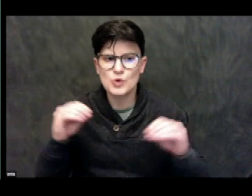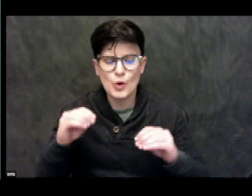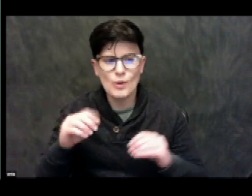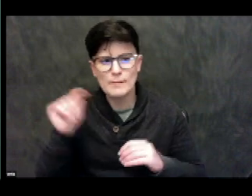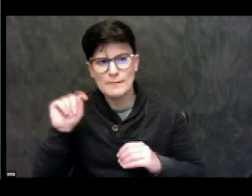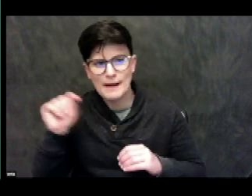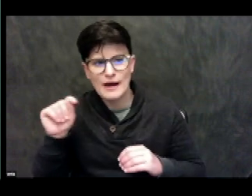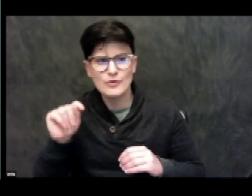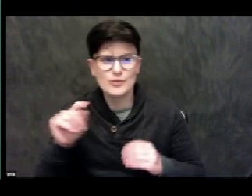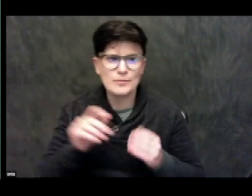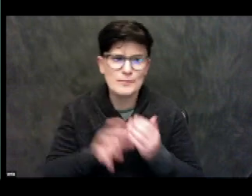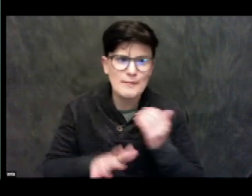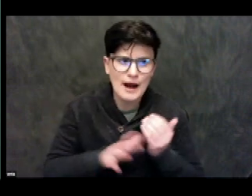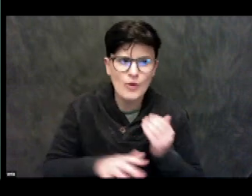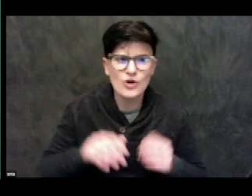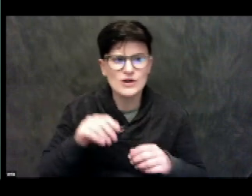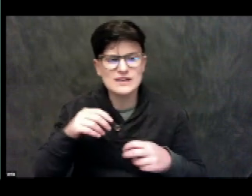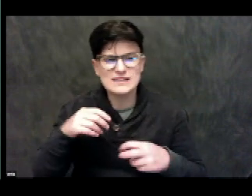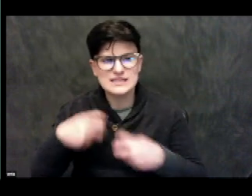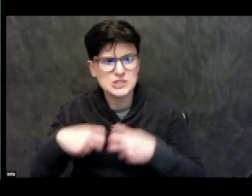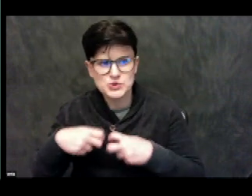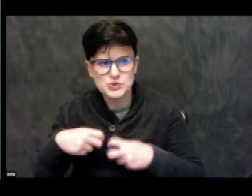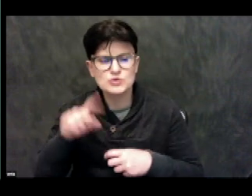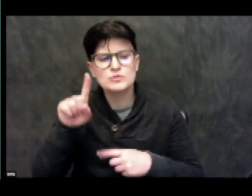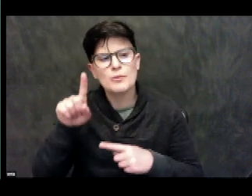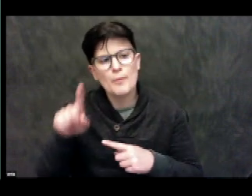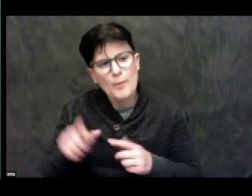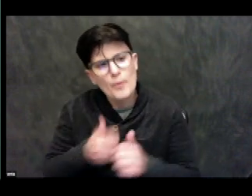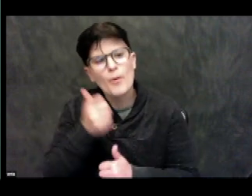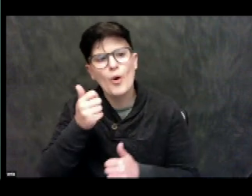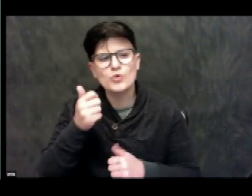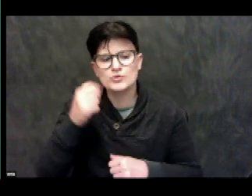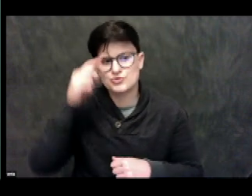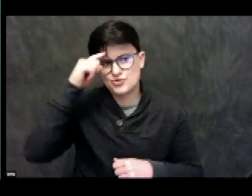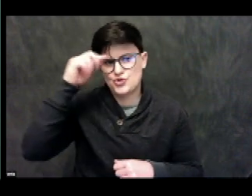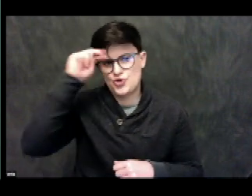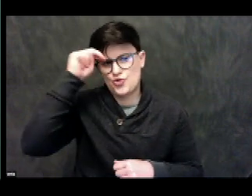It's mostly been neurological with as far as